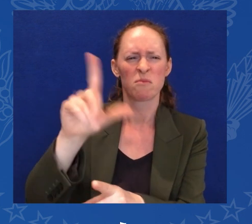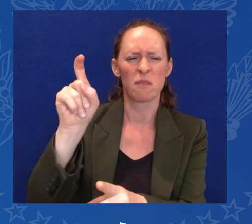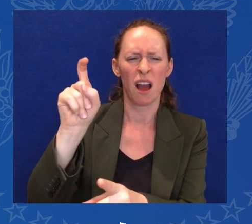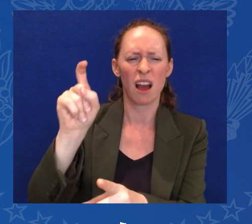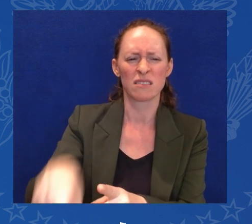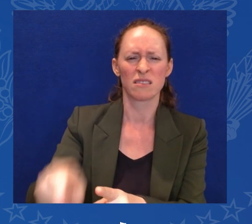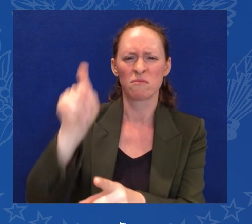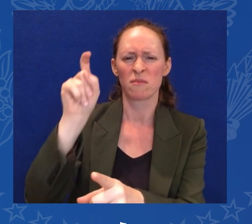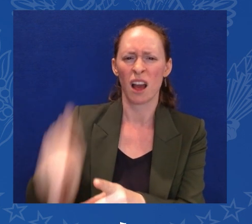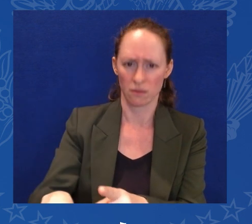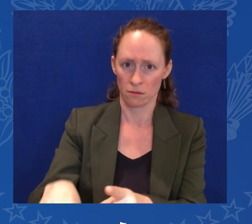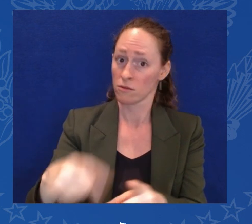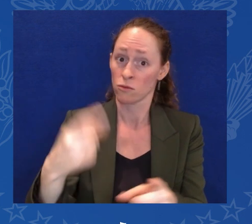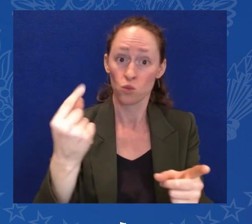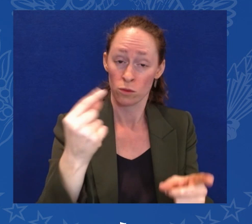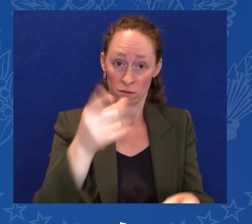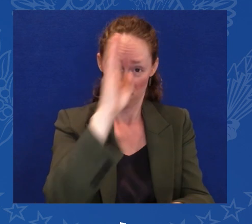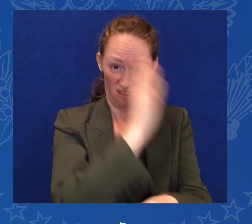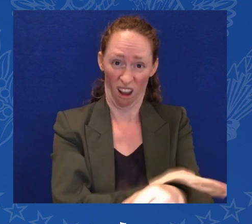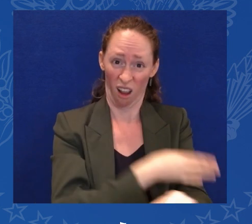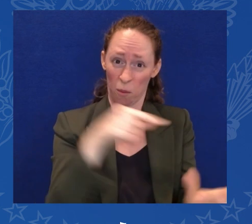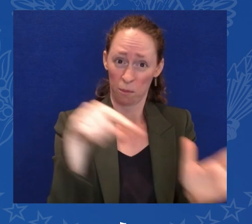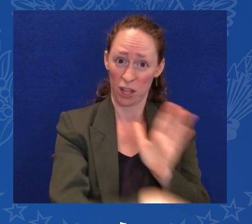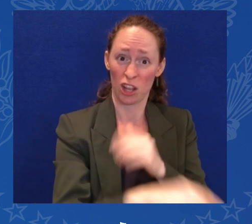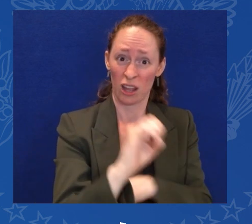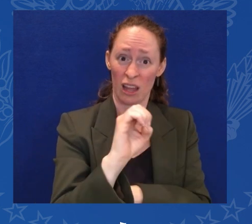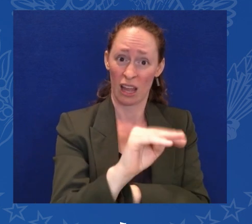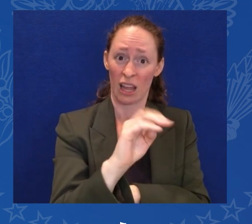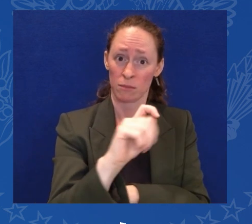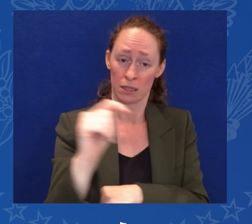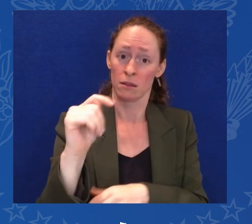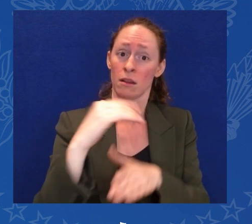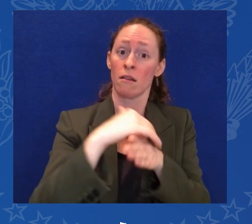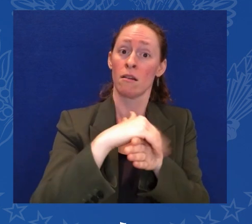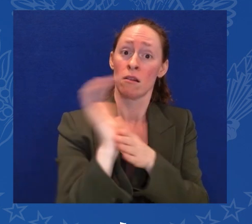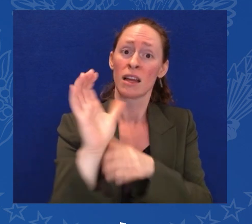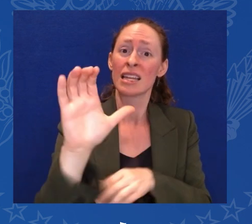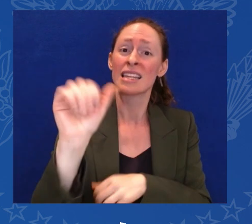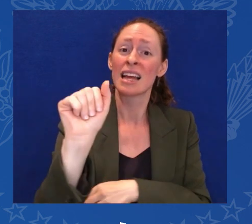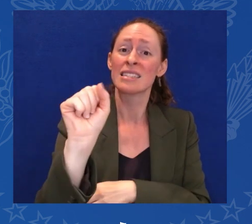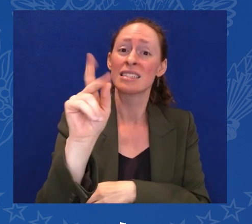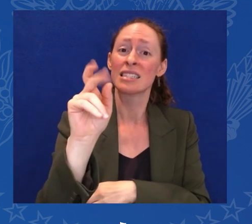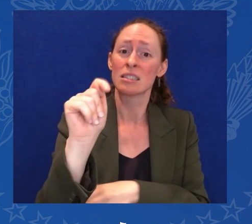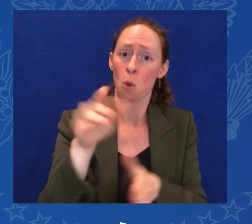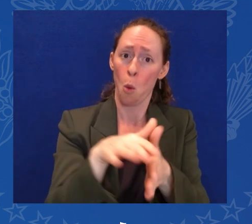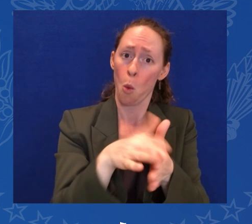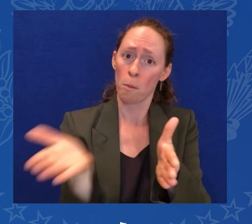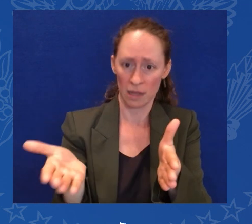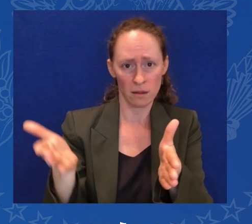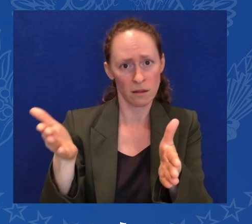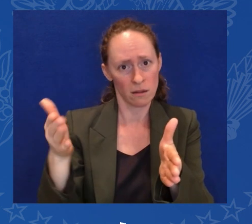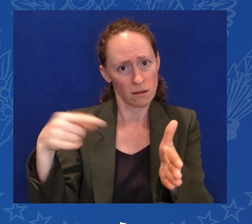She said, "Let the people see what I've seen." "Let the people see what I have seen."